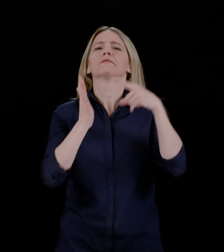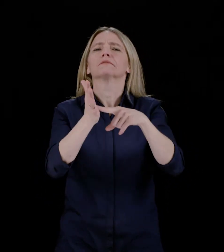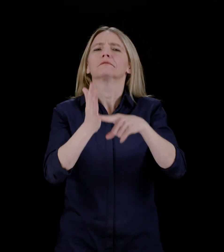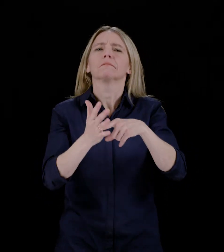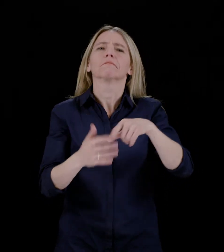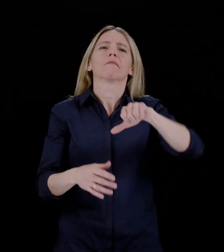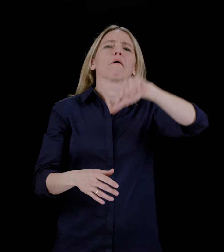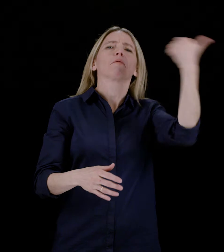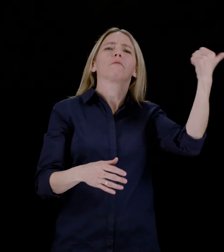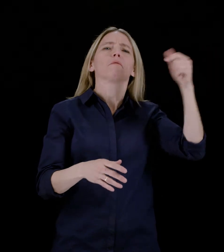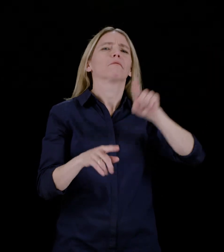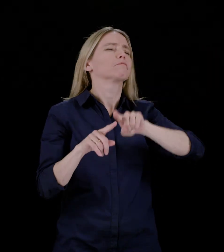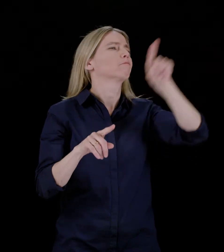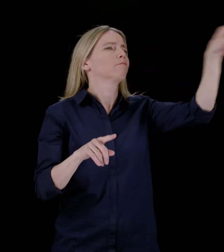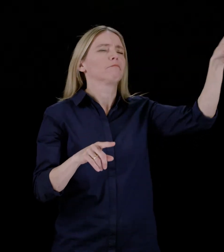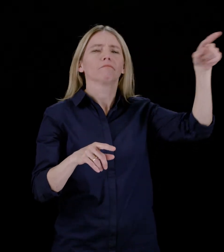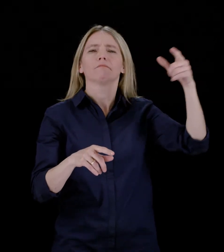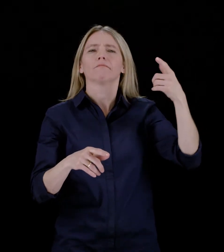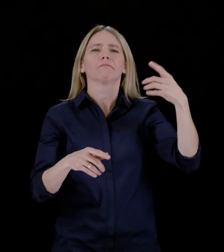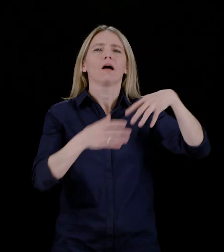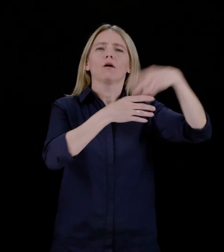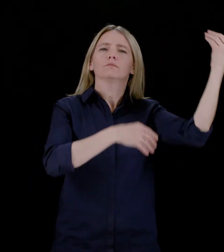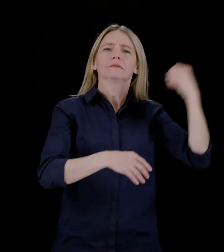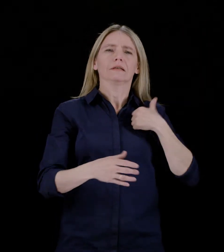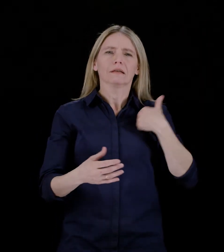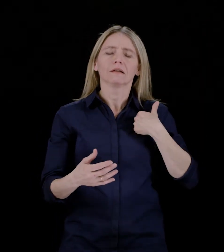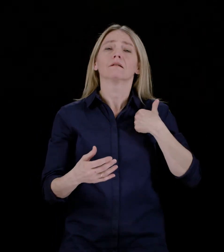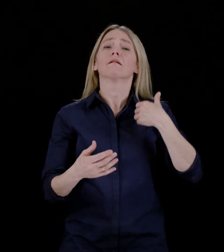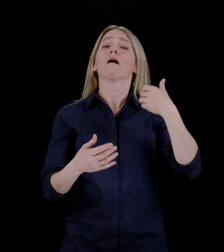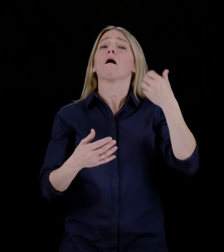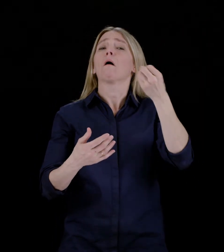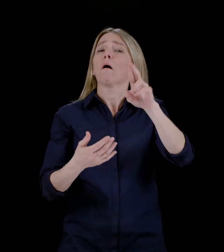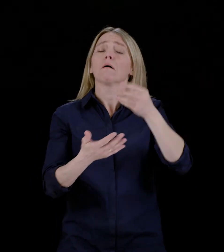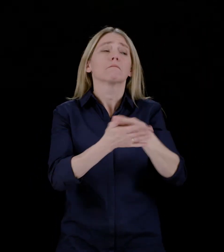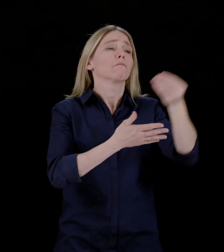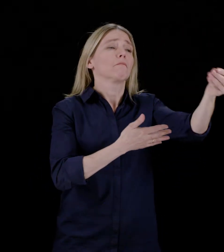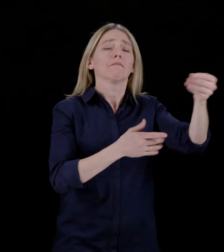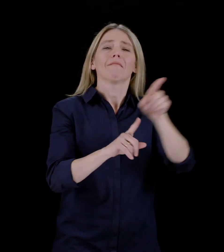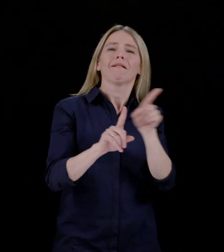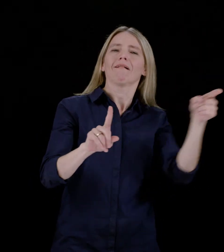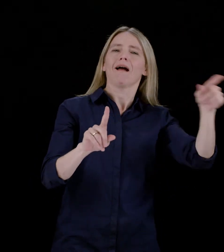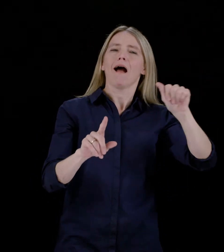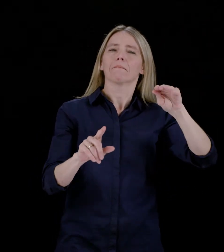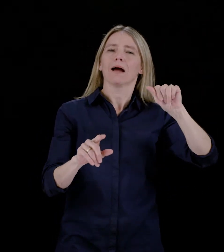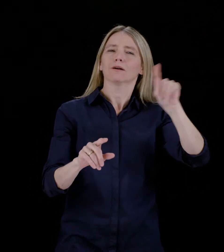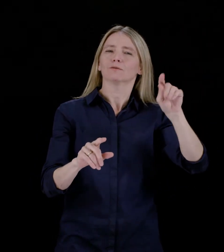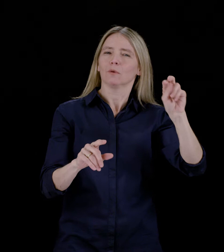originated outside of Canada, was purchased via Amazon, etc.) it may not be compatible